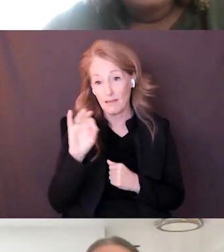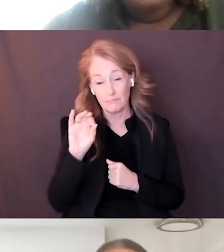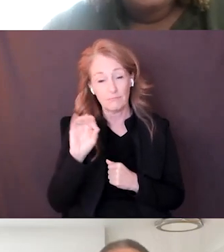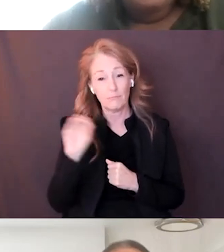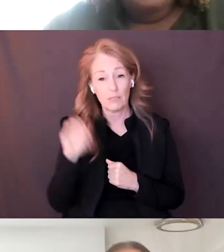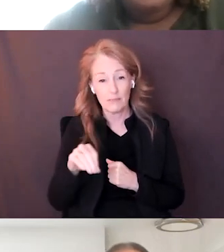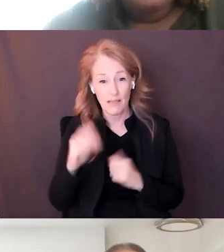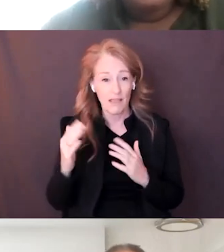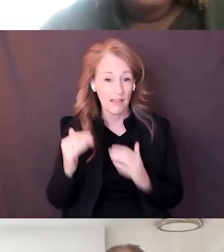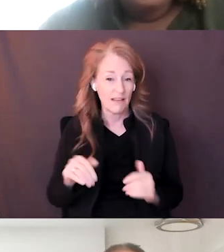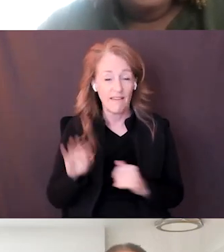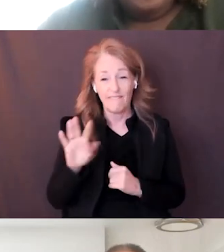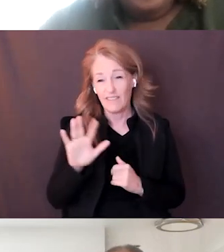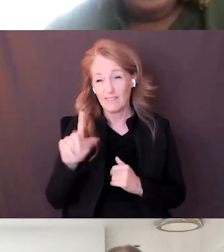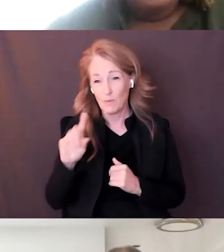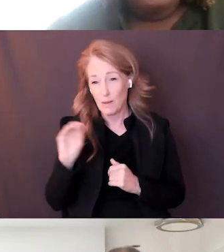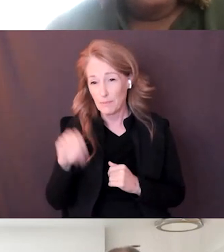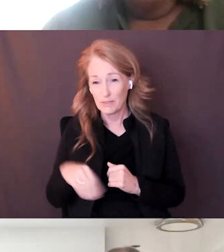LET'S SEE.